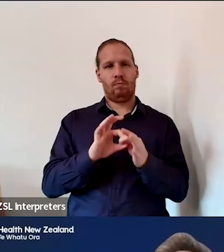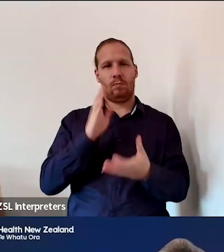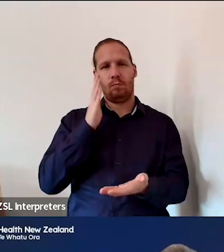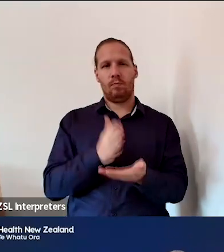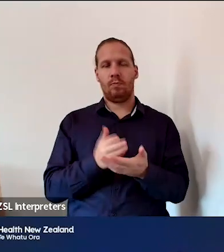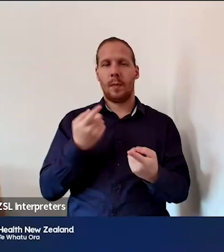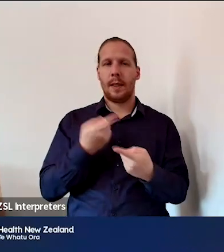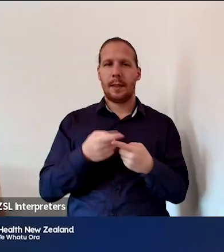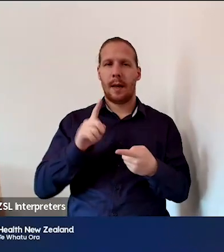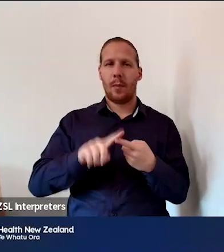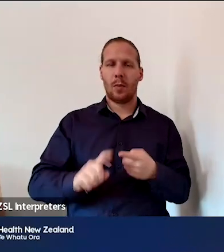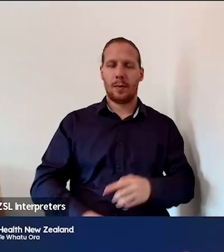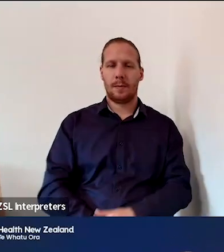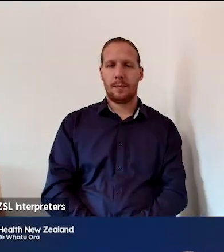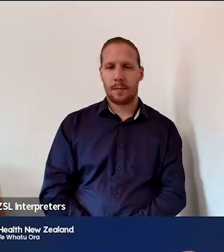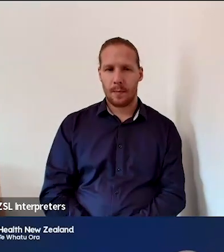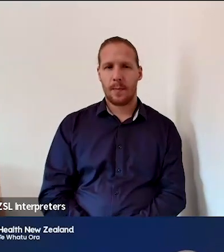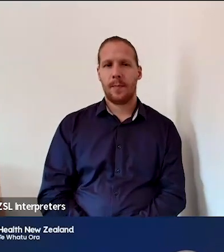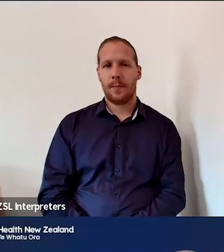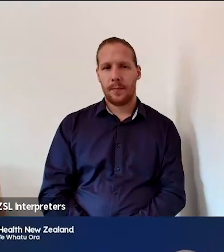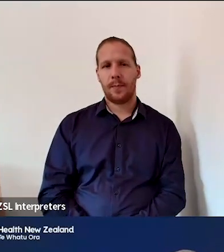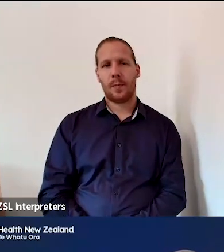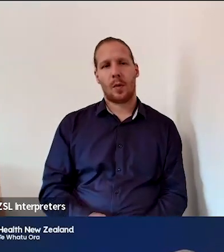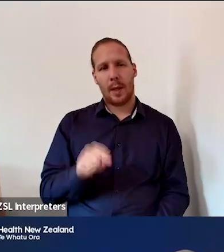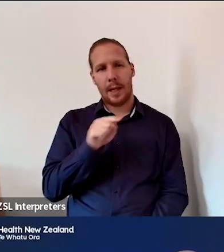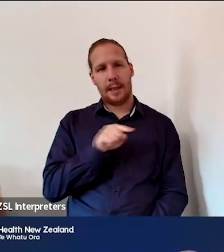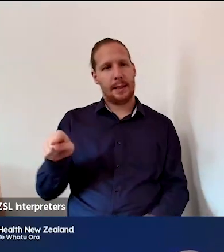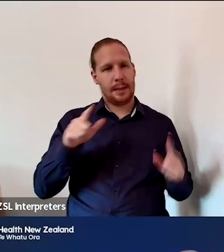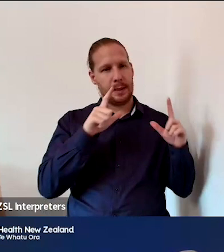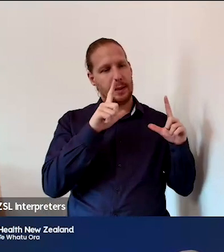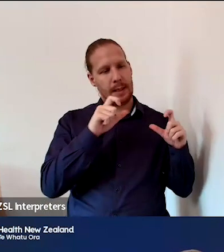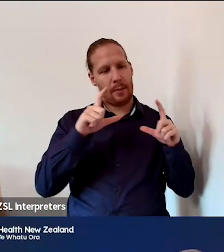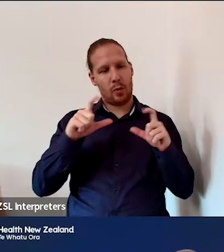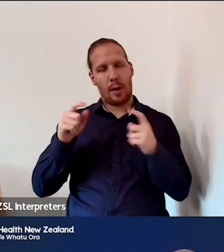you know, even with, with the snapshot information and a program like Mana Ake